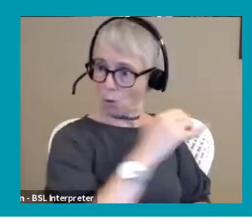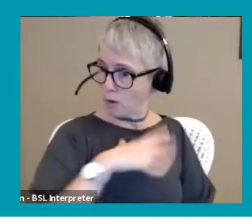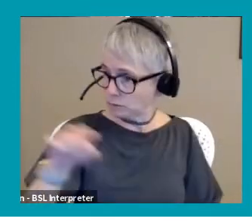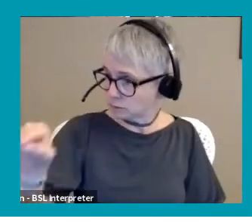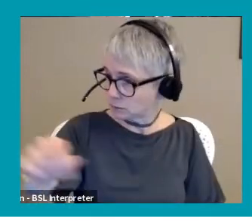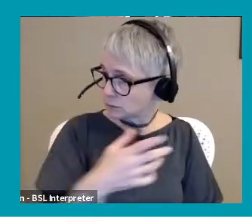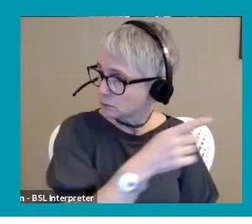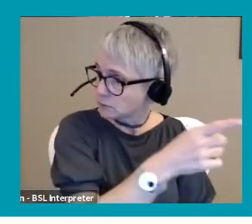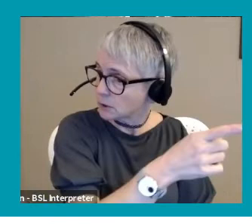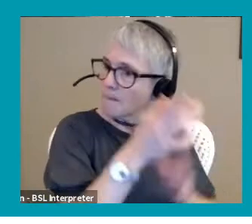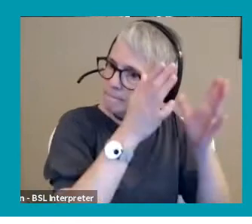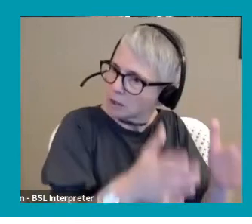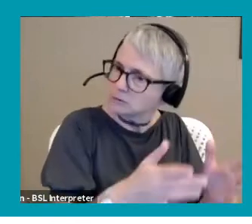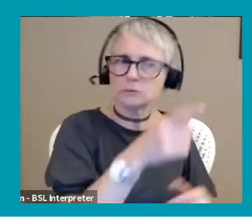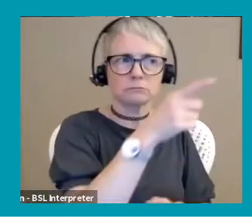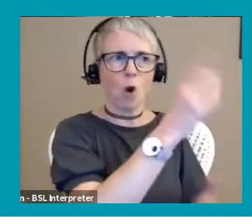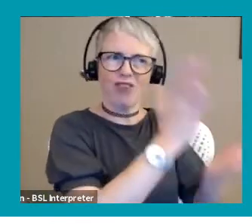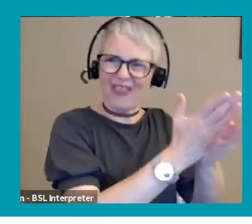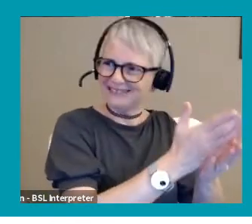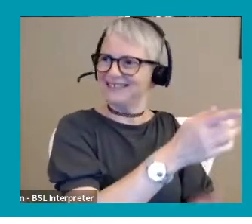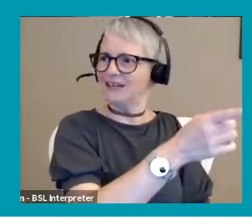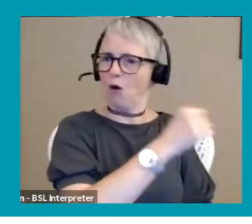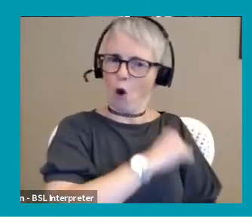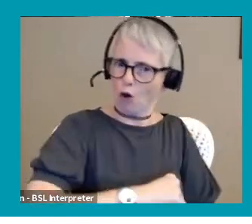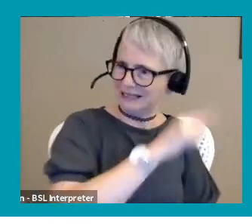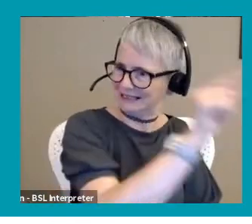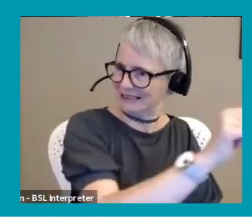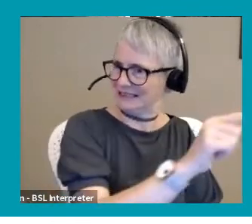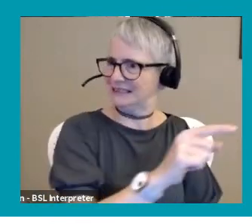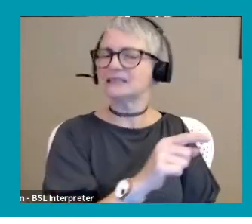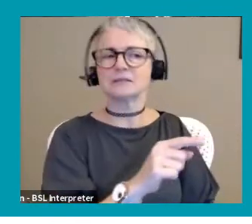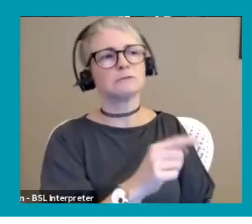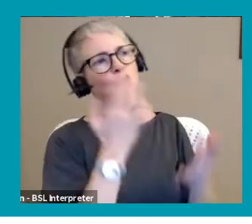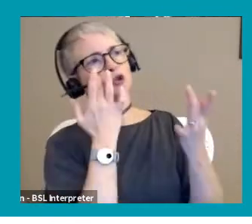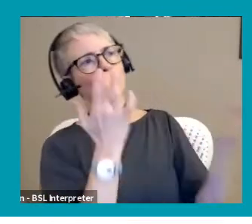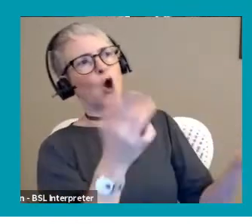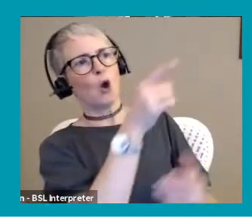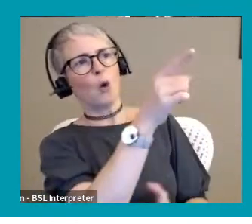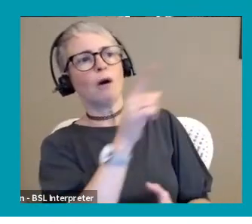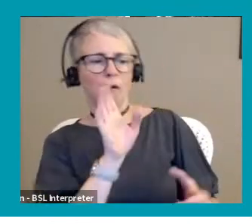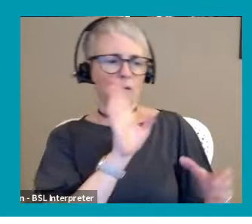An authentic employer that's honest and can demonstrate their inclusion and diversity.